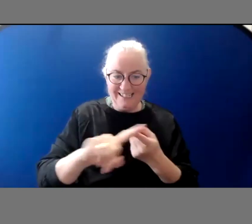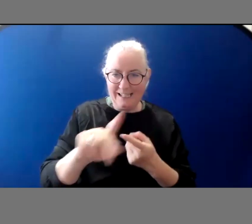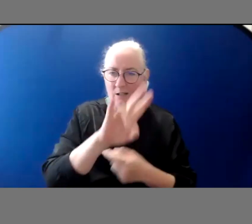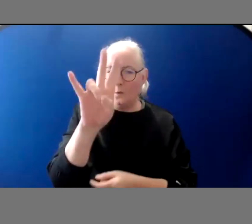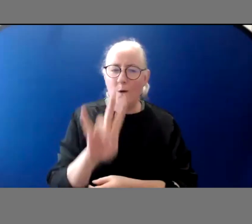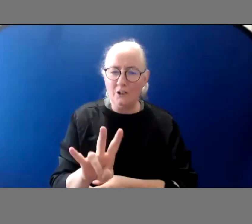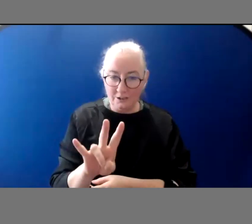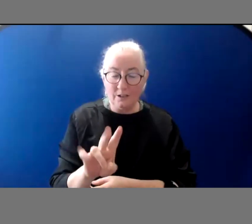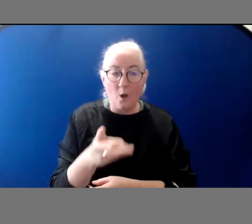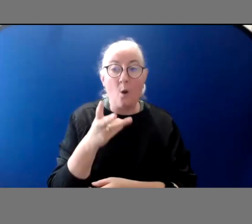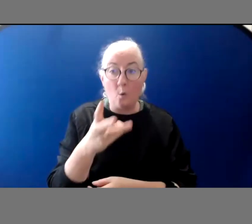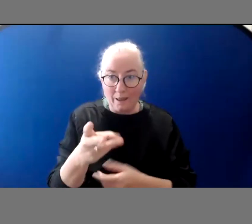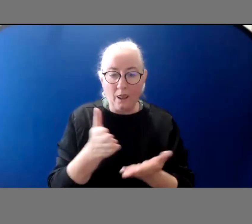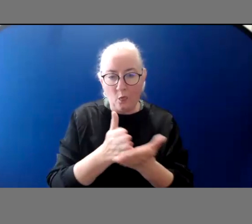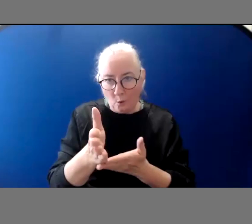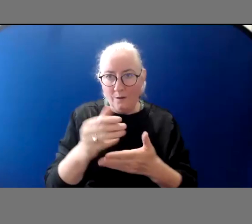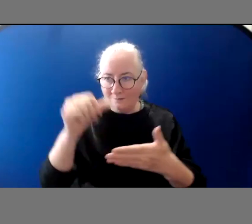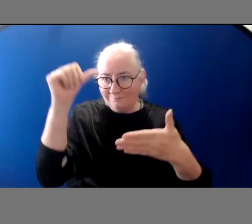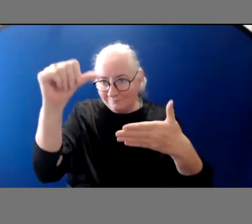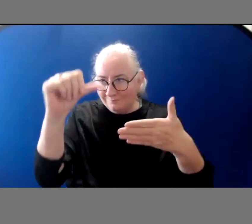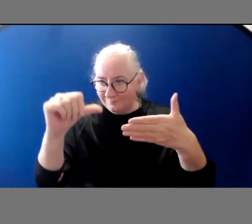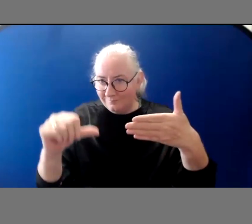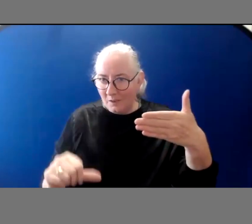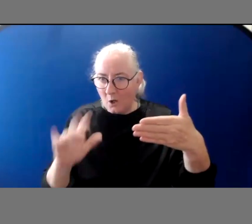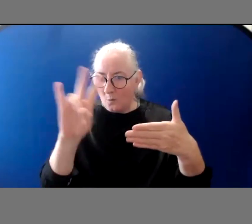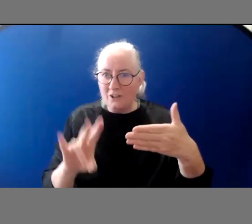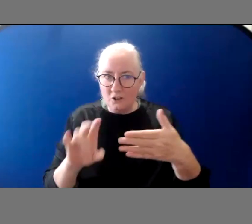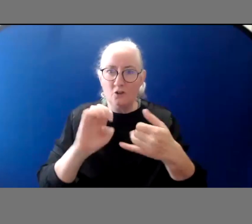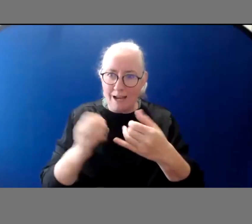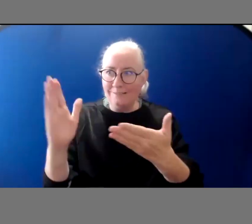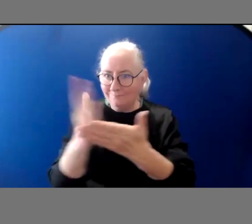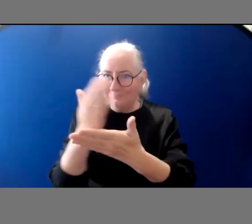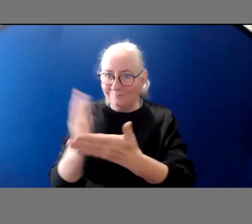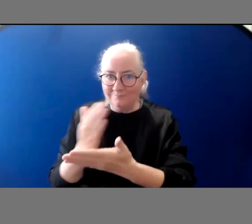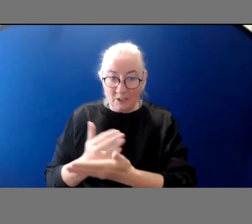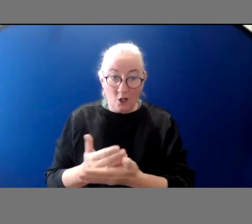and we will get to as many of those as we can. So on that note without further